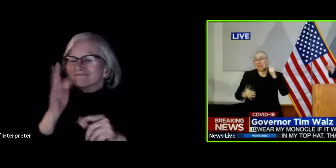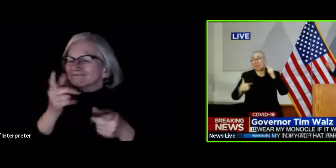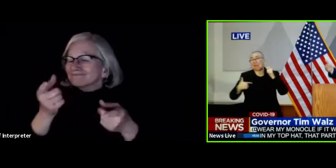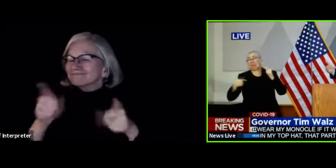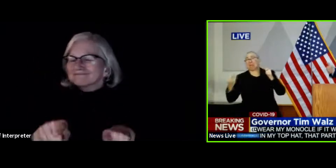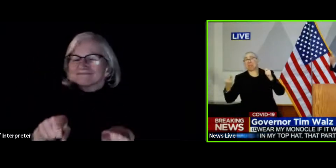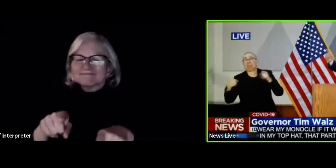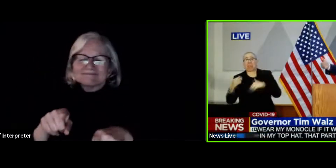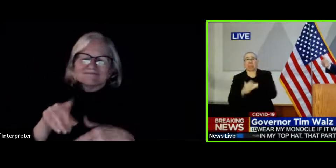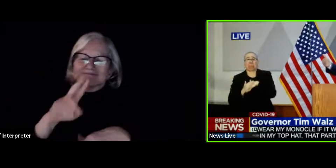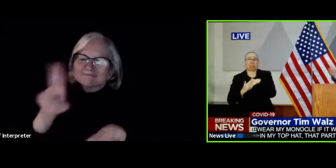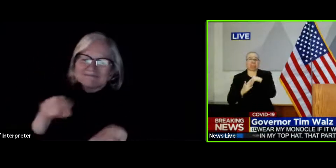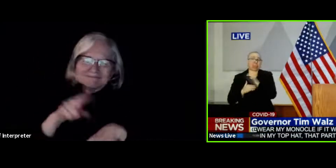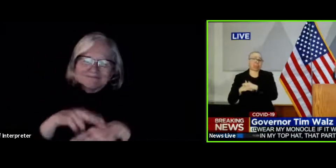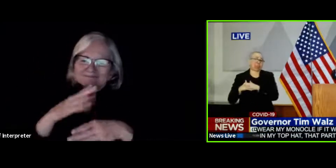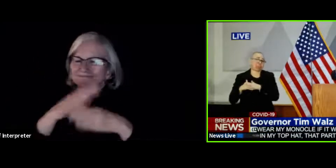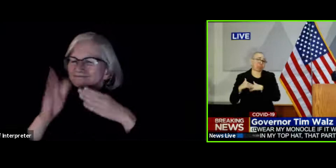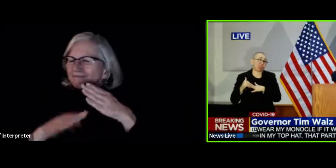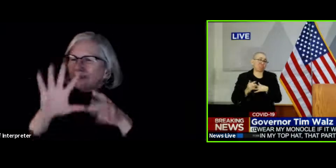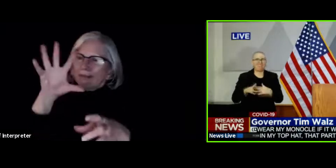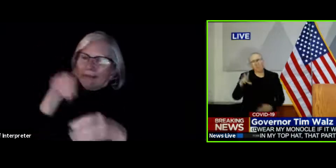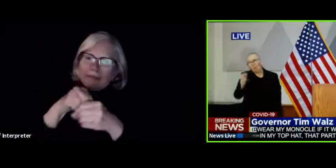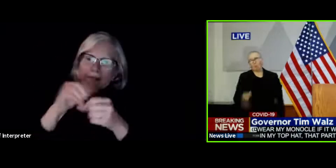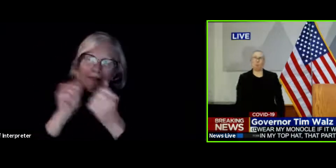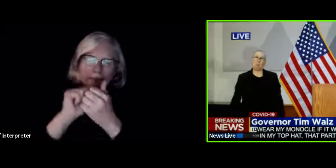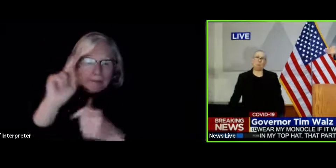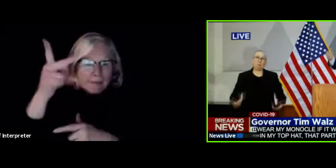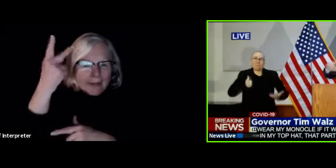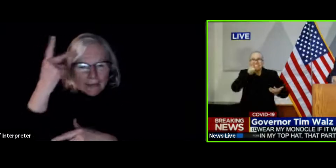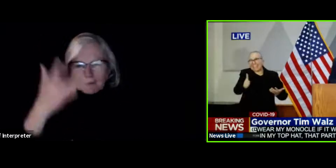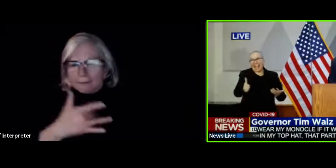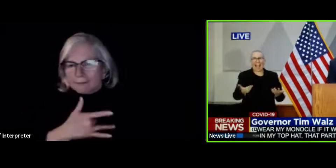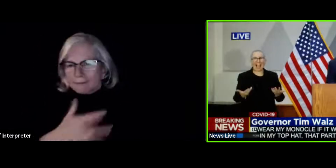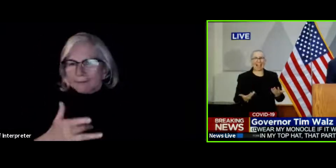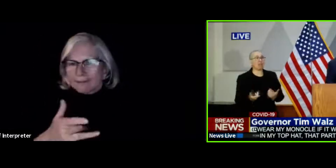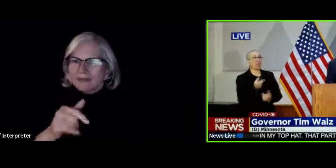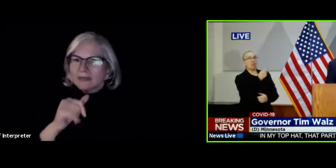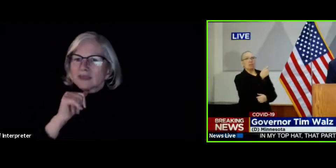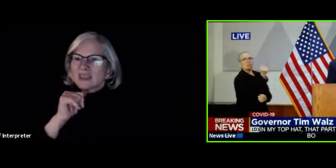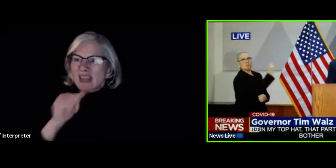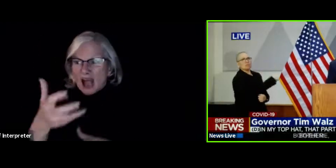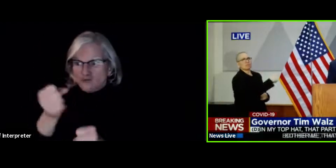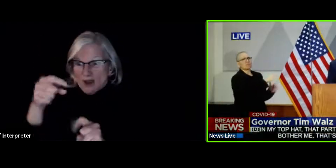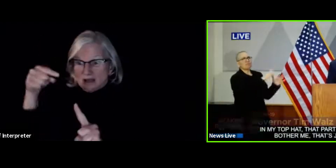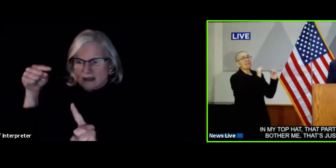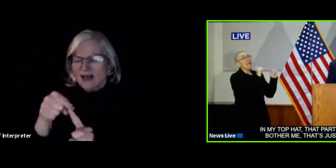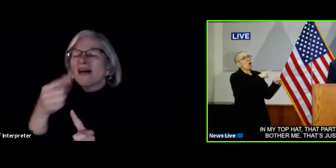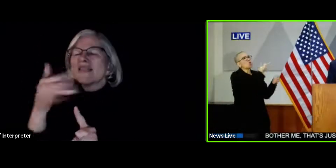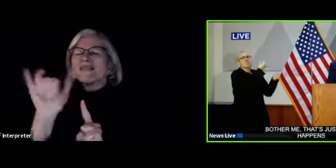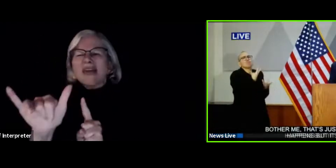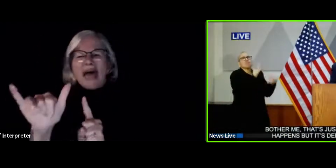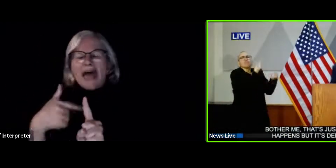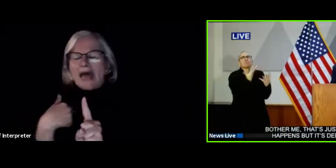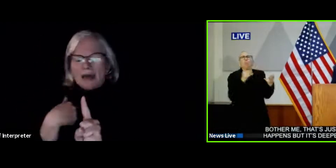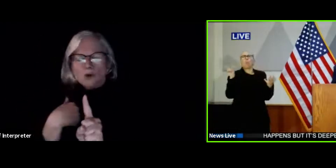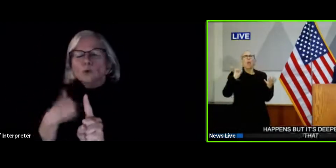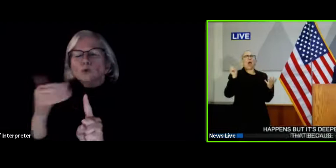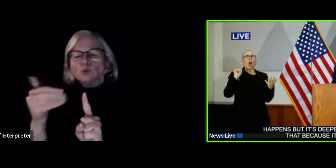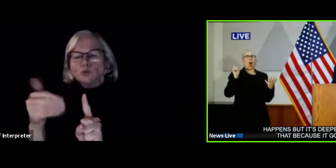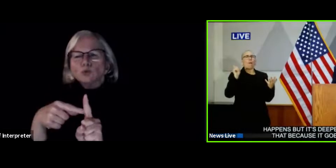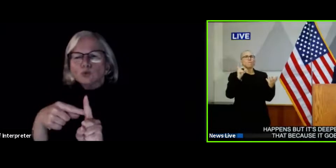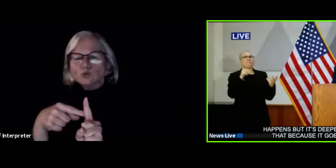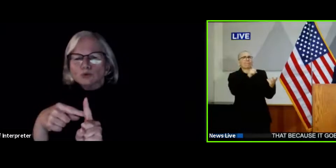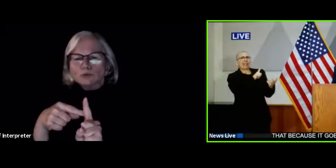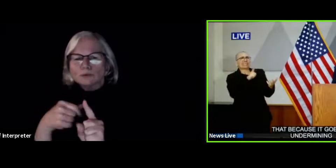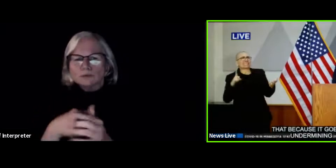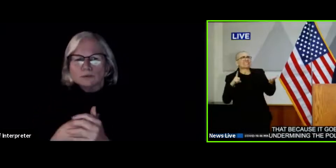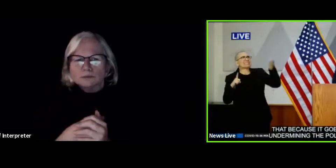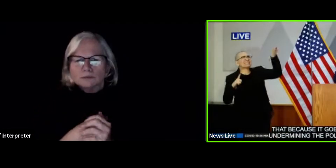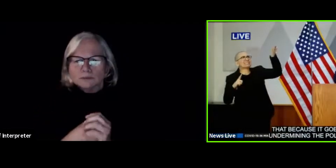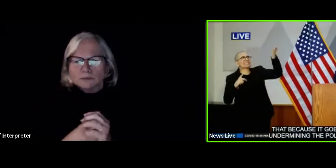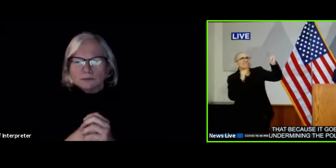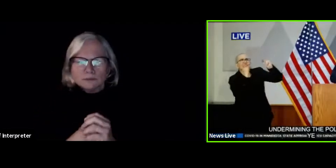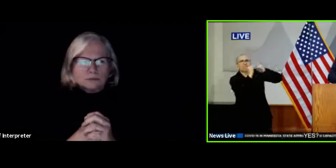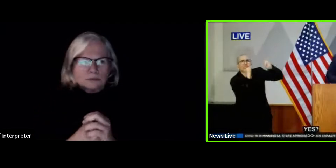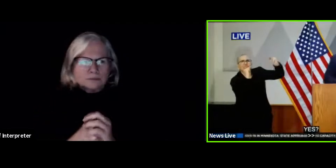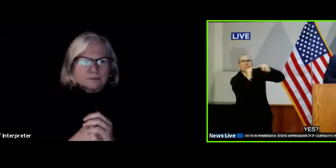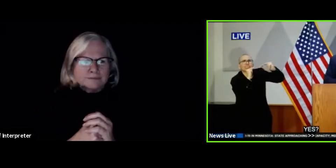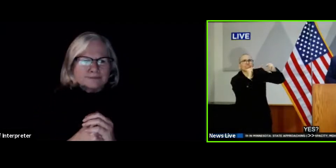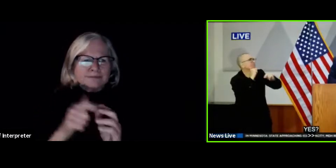TO UNDERMINING THE POLICIES. YEAH [OFF MIC, CAN'T UNDERSTAND] ≫ PARTS ME?